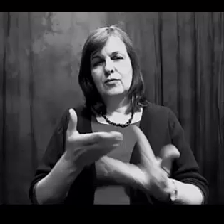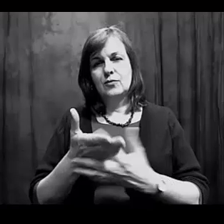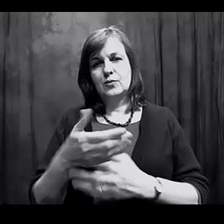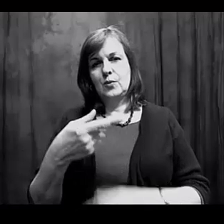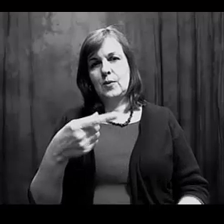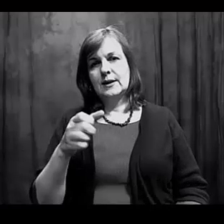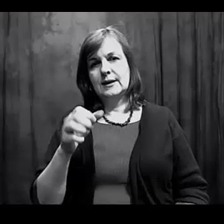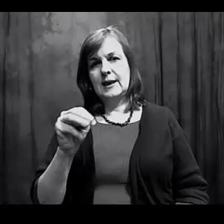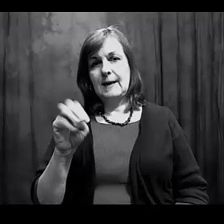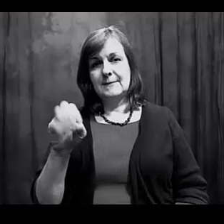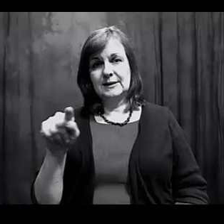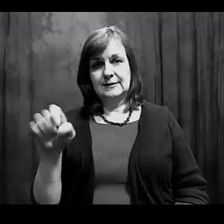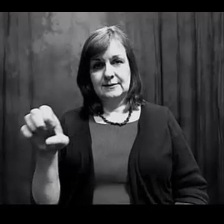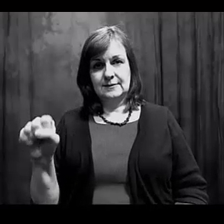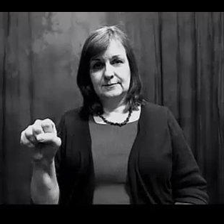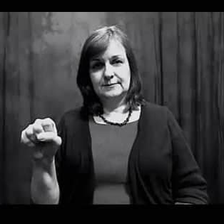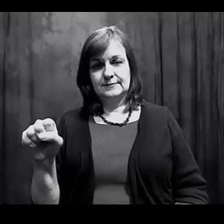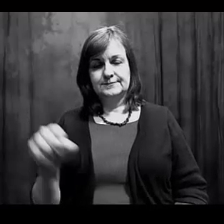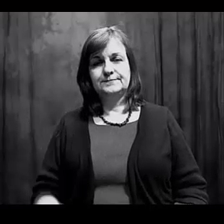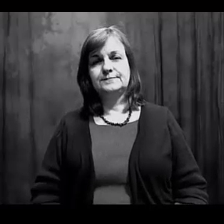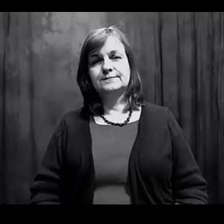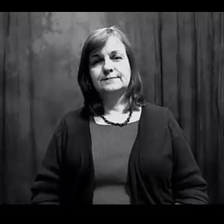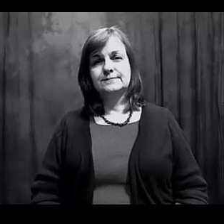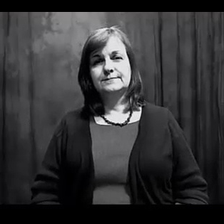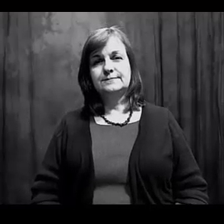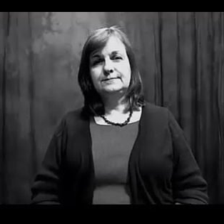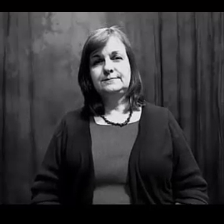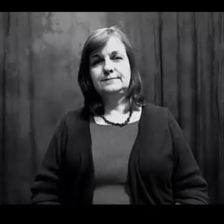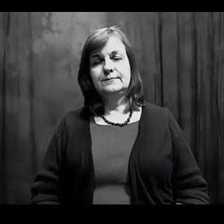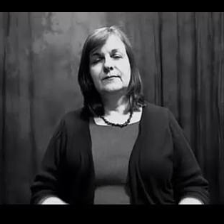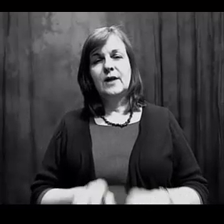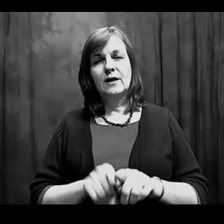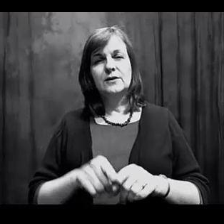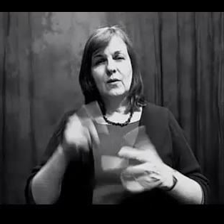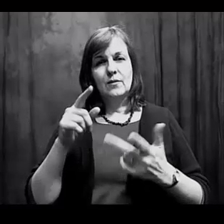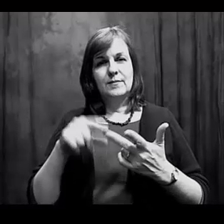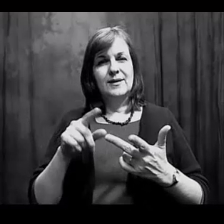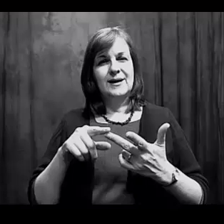so this has to typically be a trait to that is